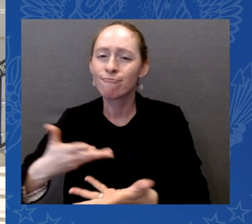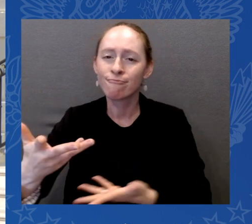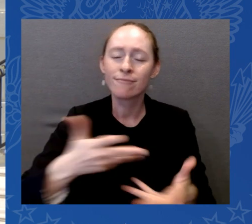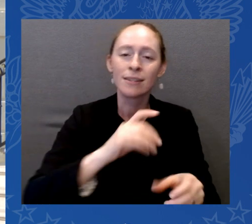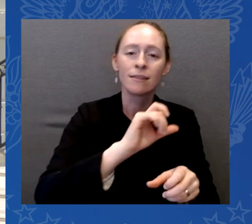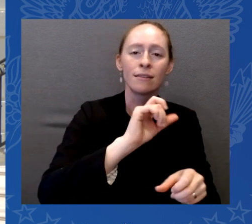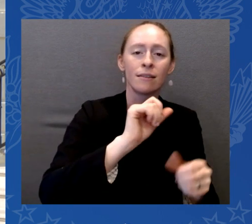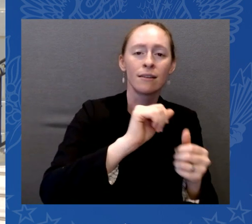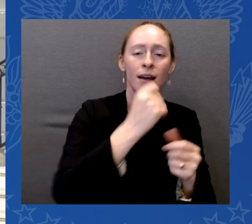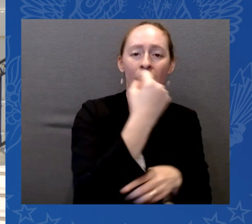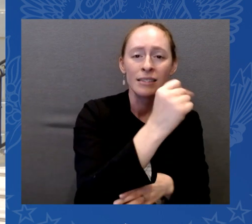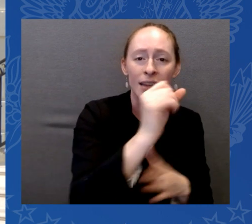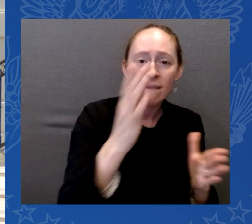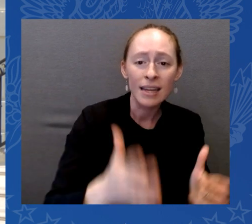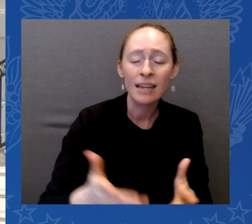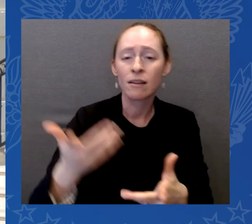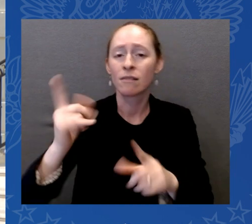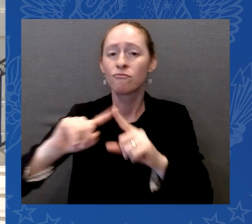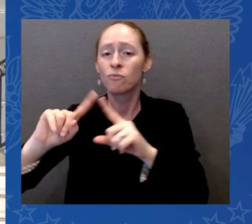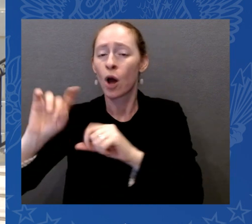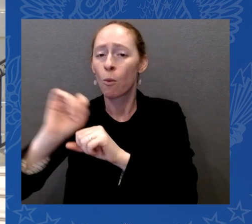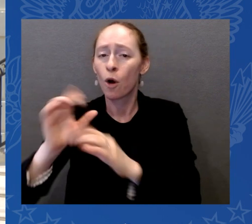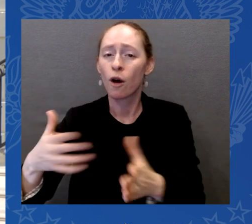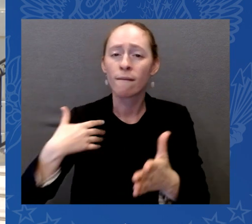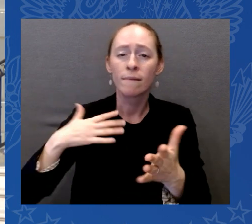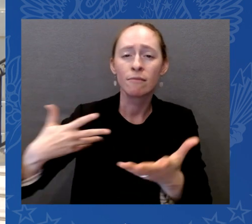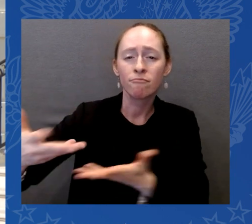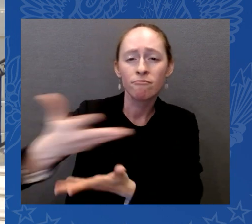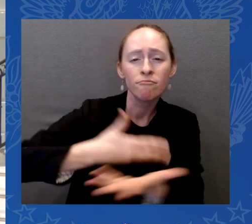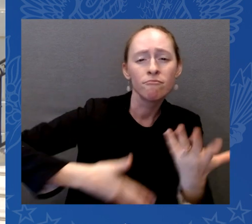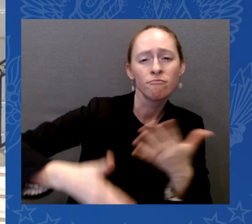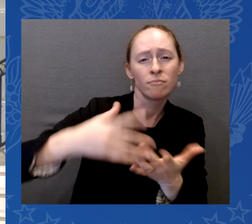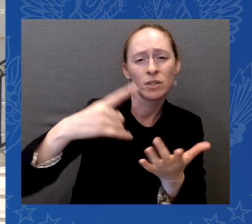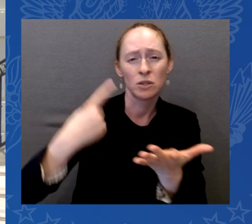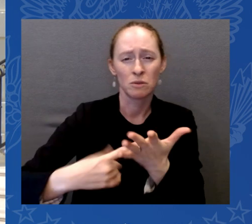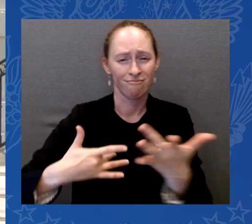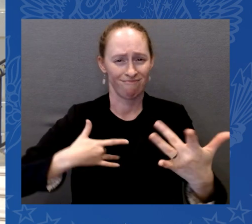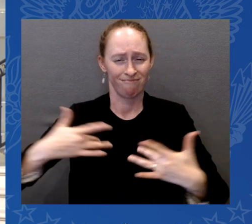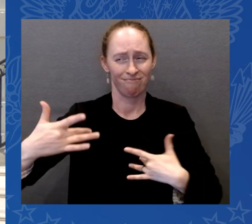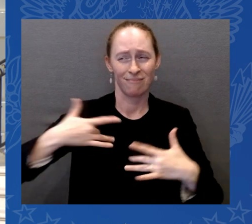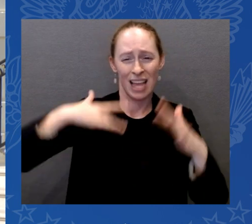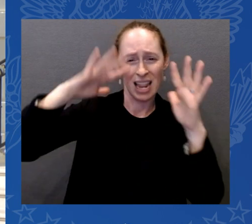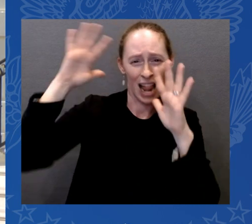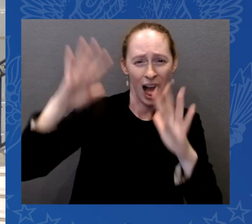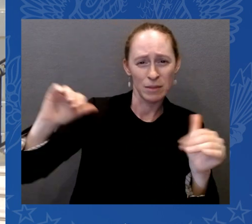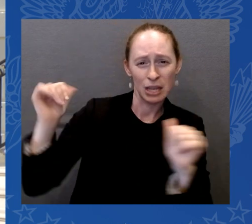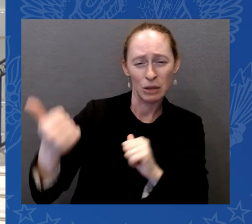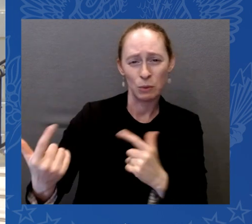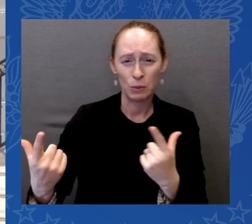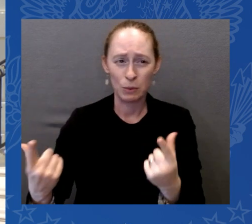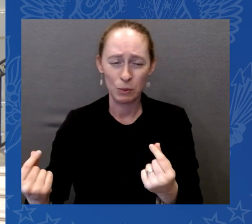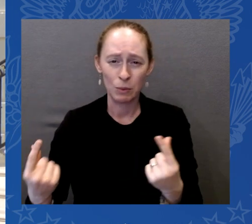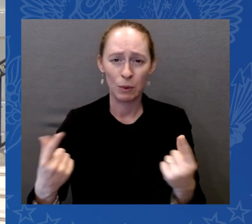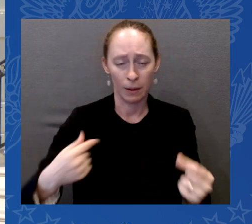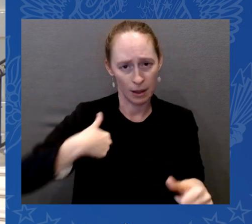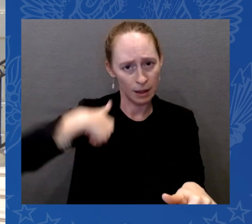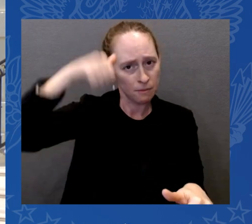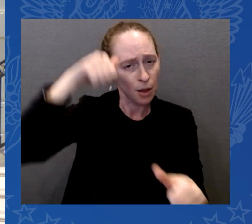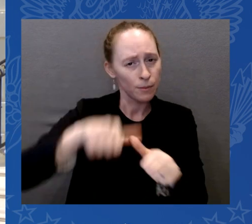And in that time, I have seen what we have all seen. For decades, our nation has failed